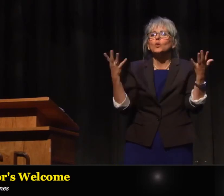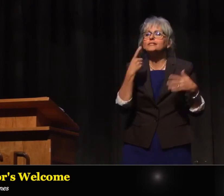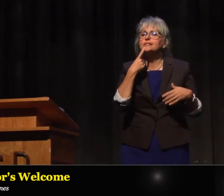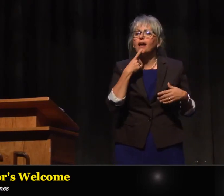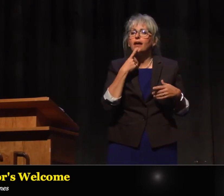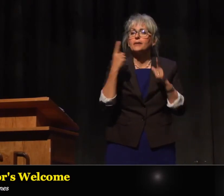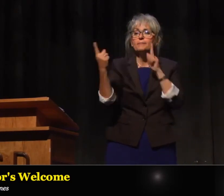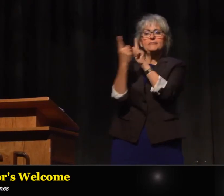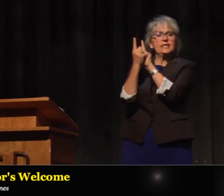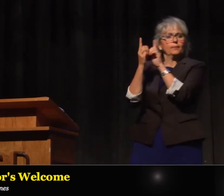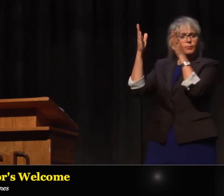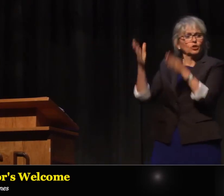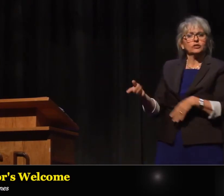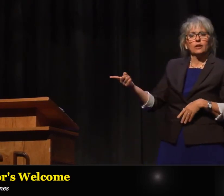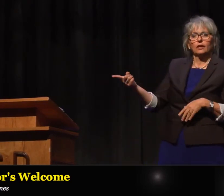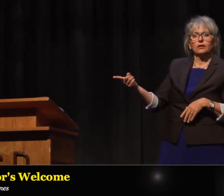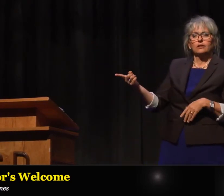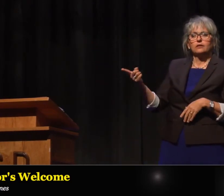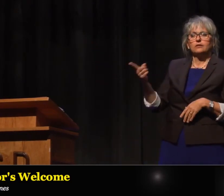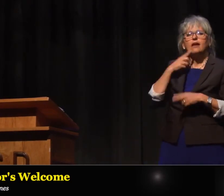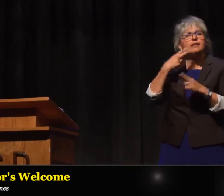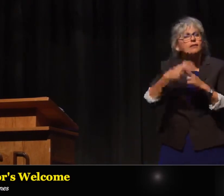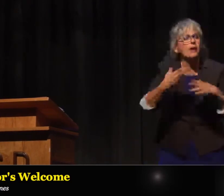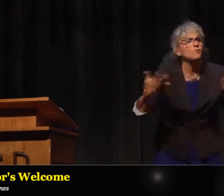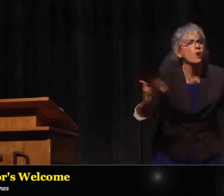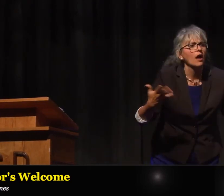What's the first thing they ask you when you meet a person?